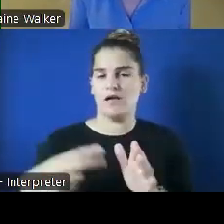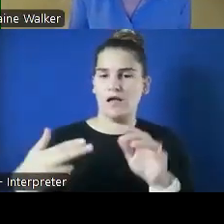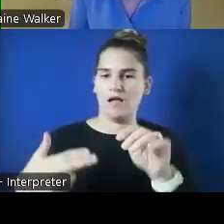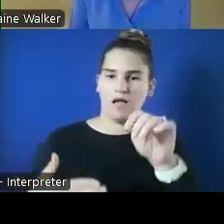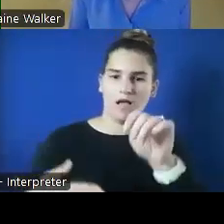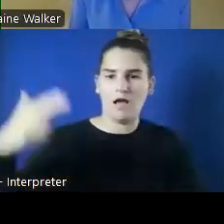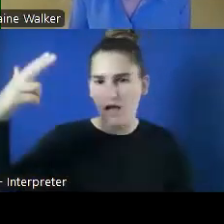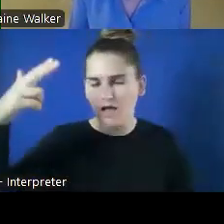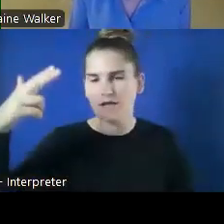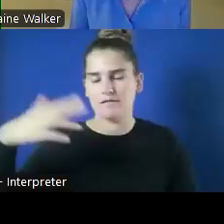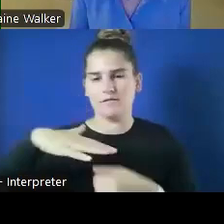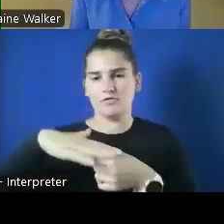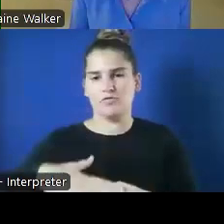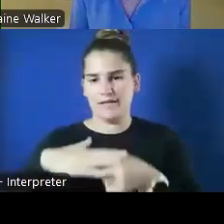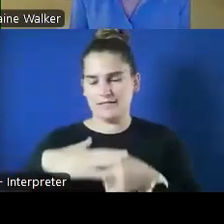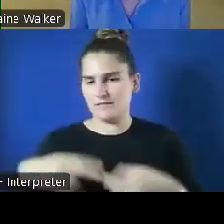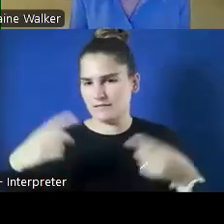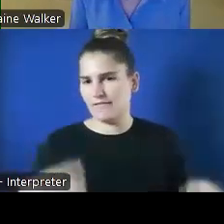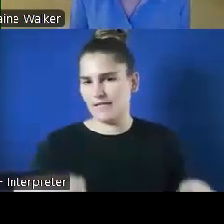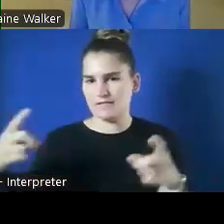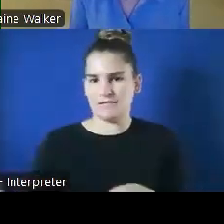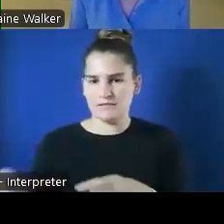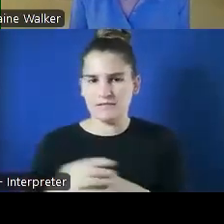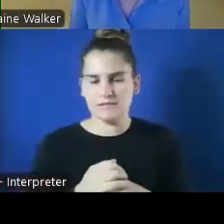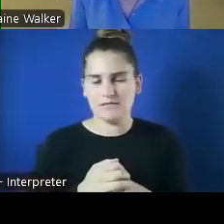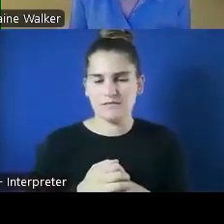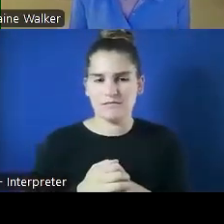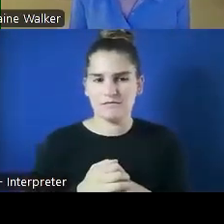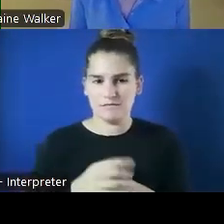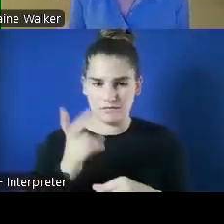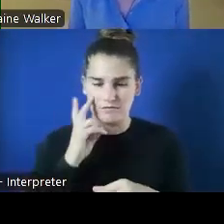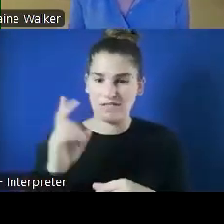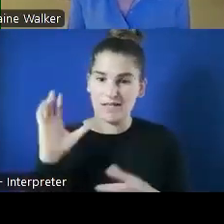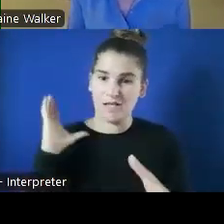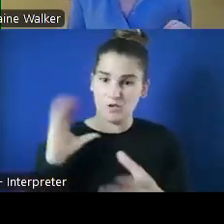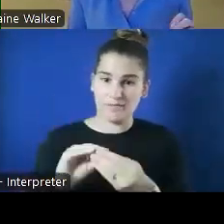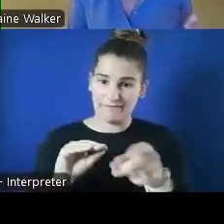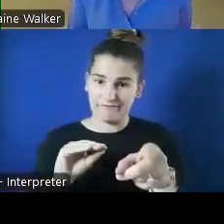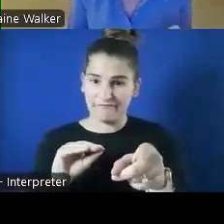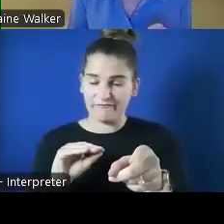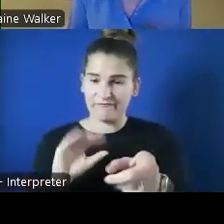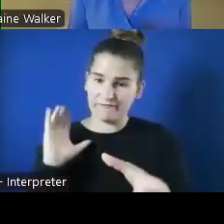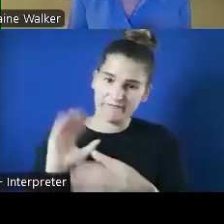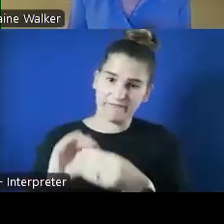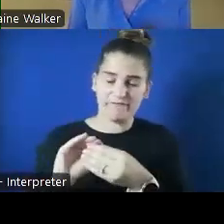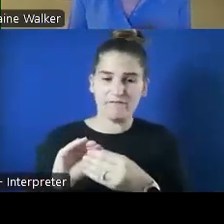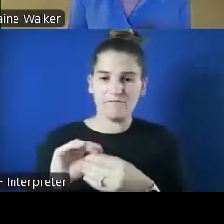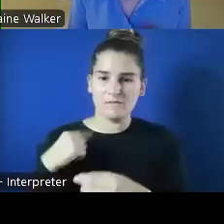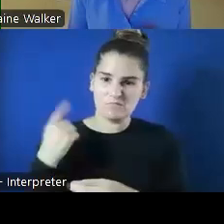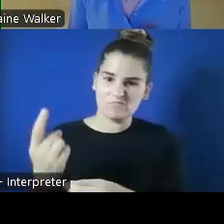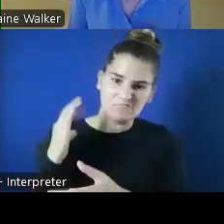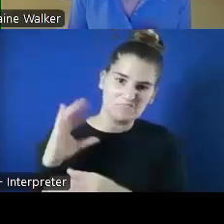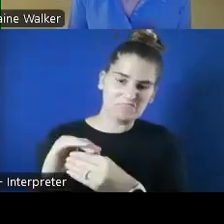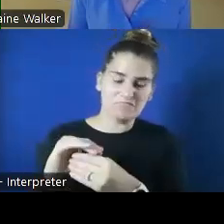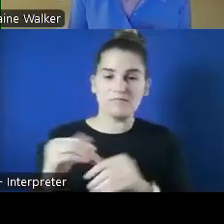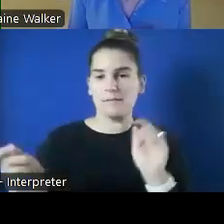stressful life events so this was accumulative scale uh compared to the healthy controls and